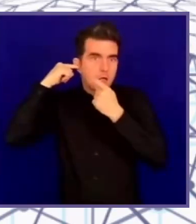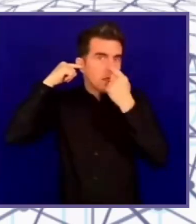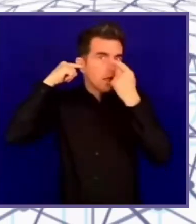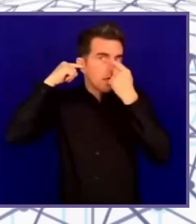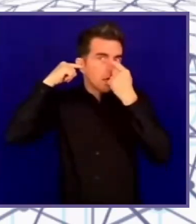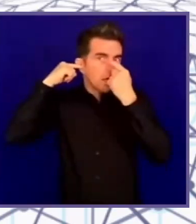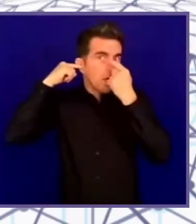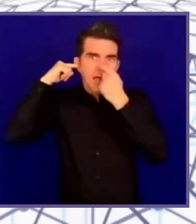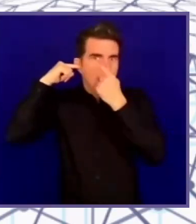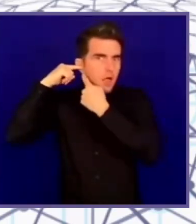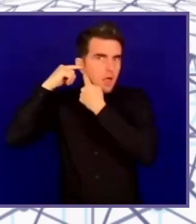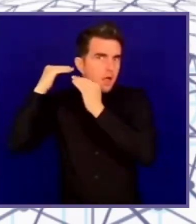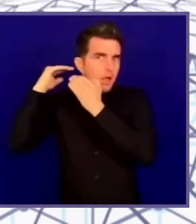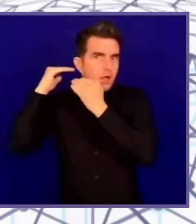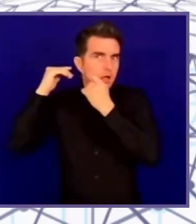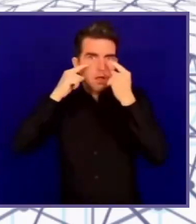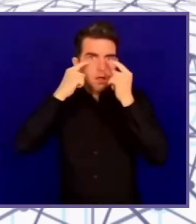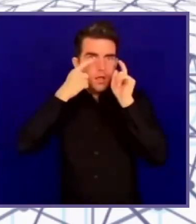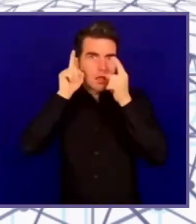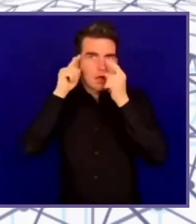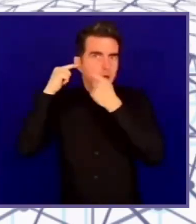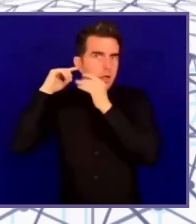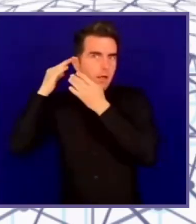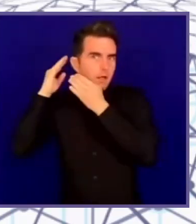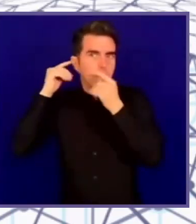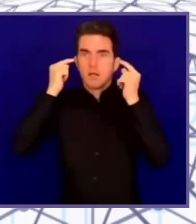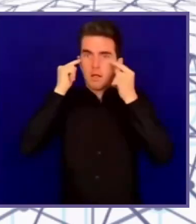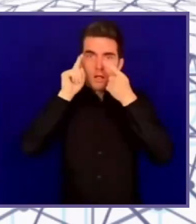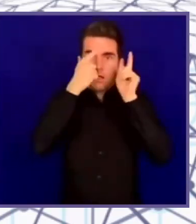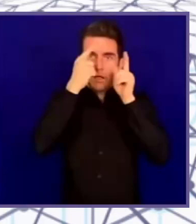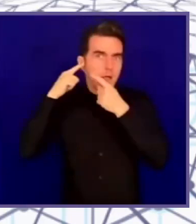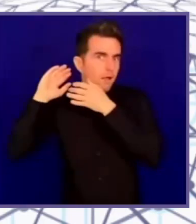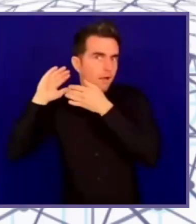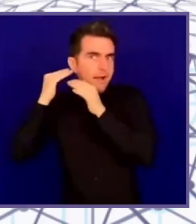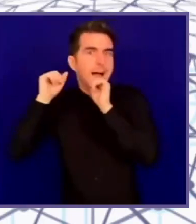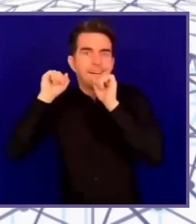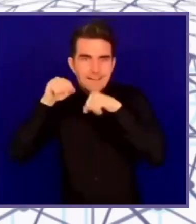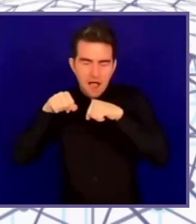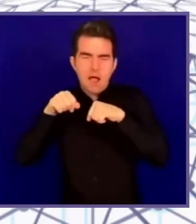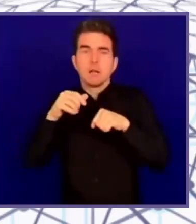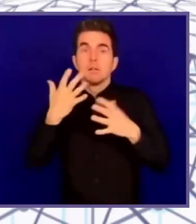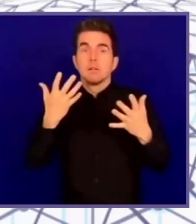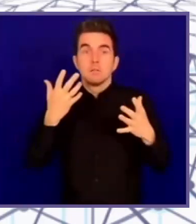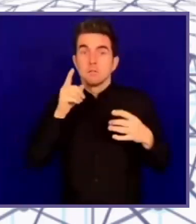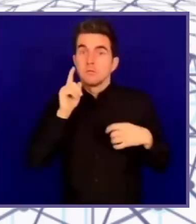So we can track your gaze from your ears, or we hope to get eye tracking, not just gaze tracking,